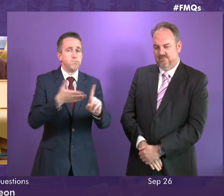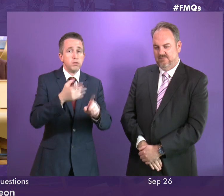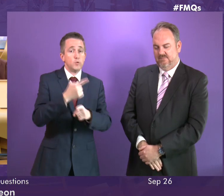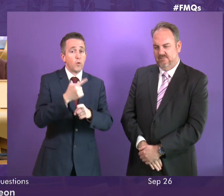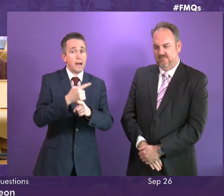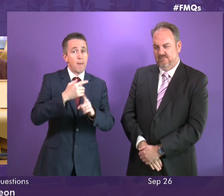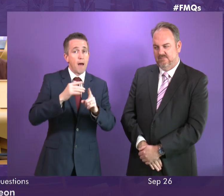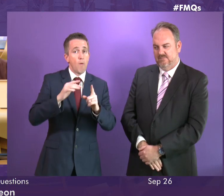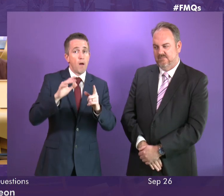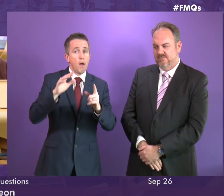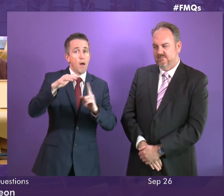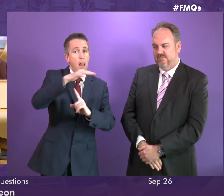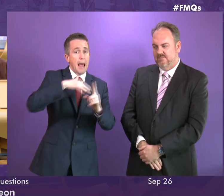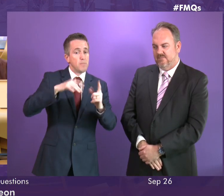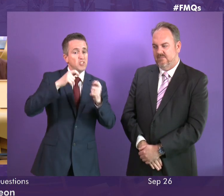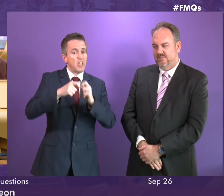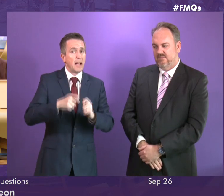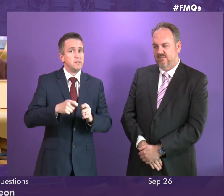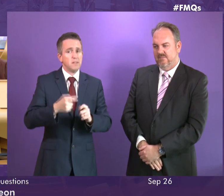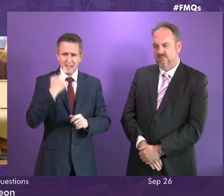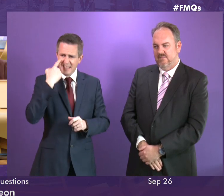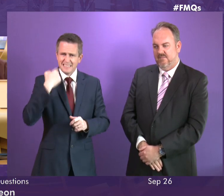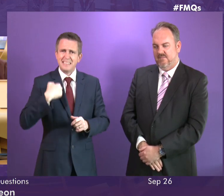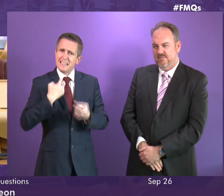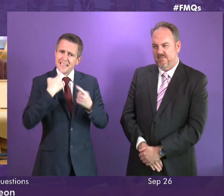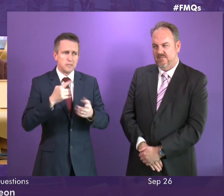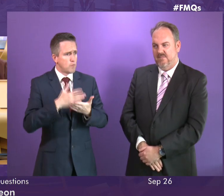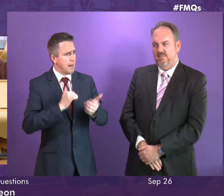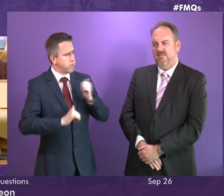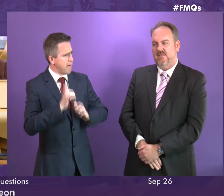I am really proud of what this Parliament did yesterday on climate change, and I struggle